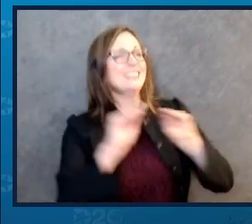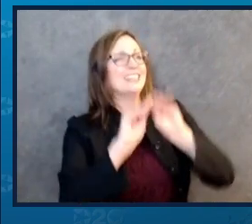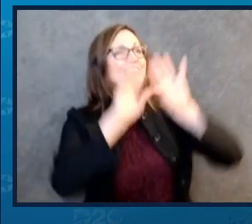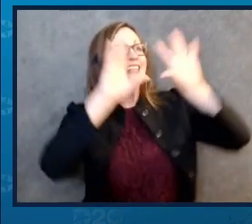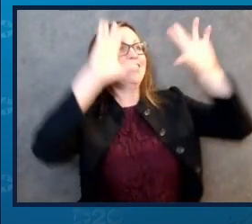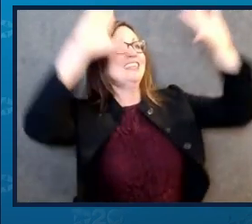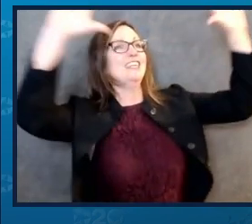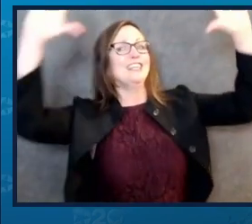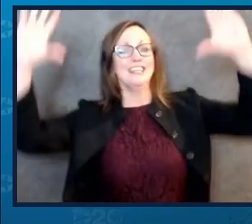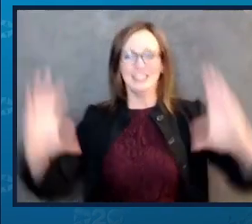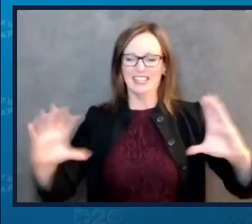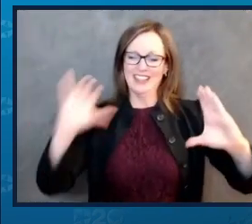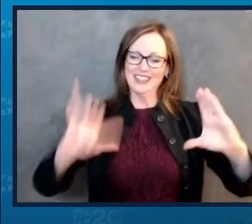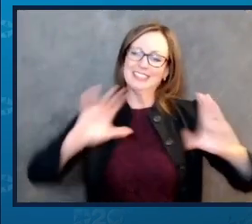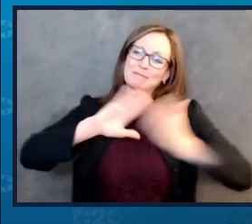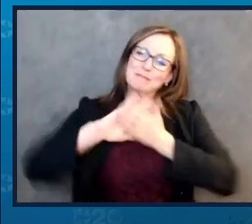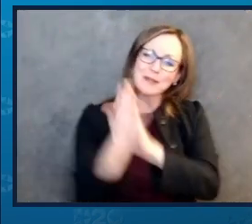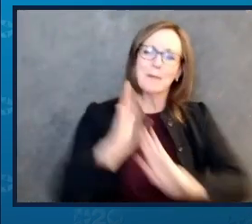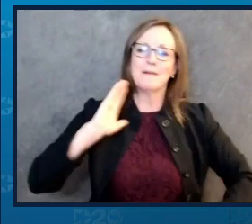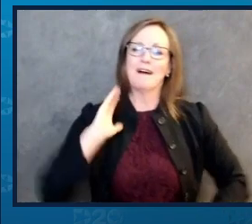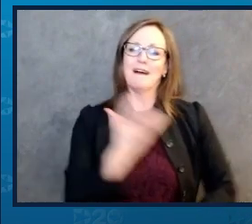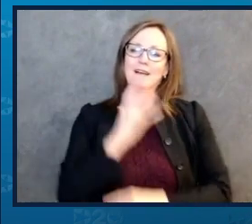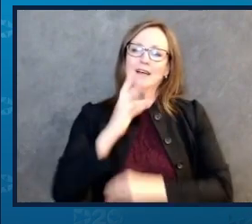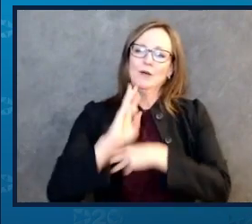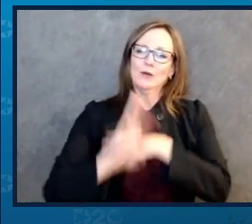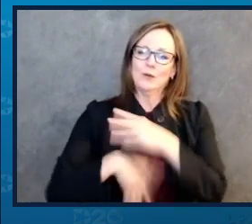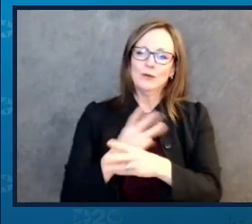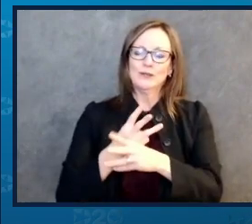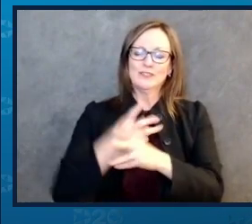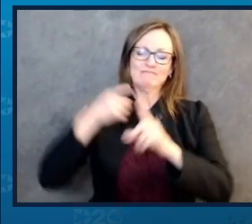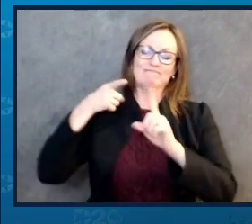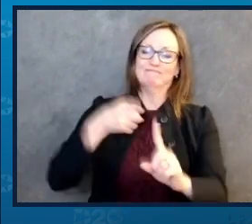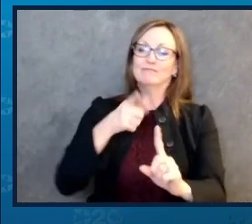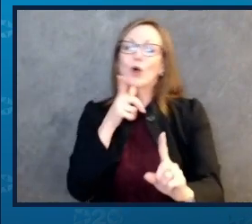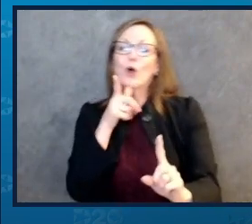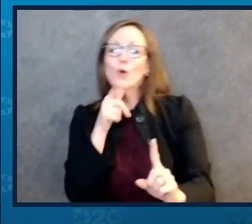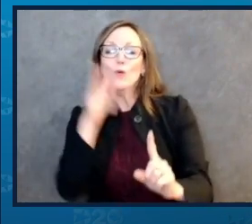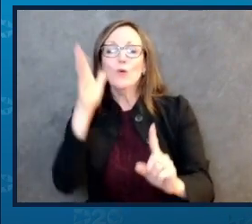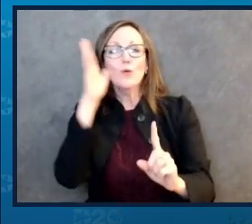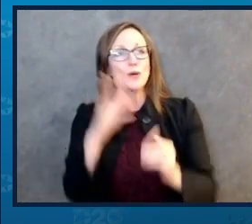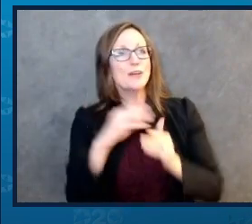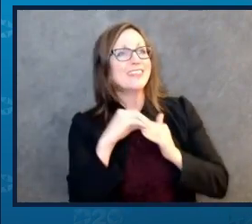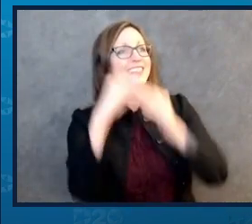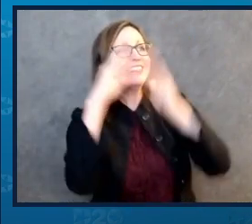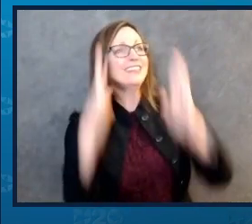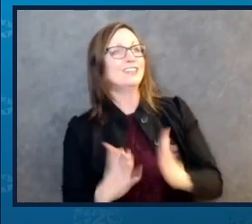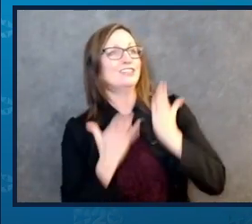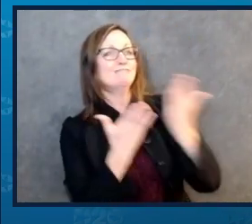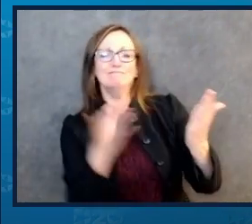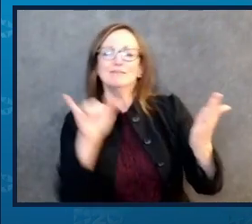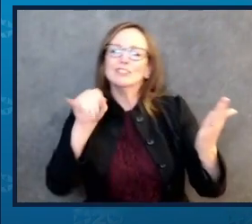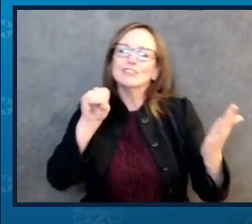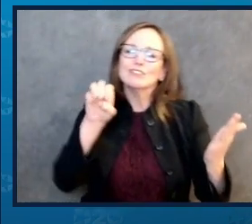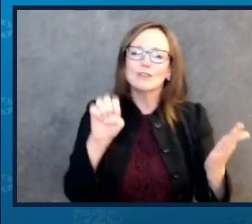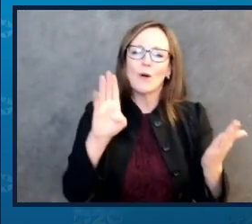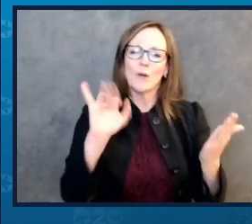AND I WILL TELL YOU, I KNEW JOE AS VICE PRESIDENT.